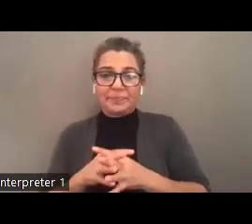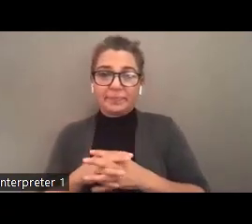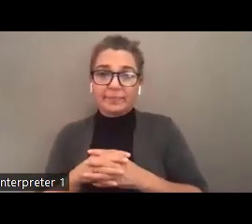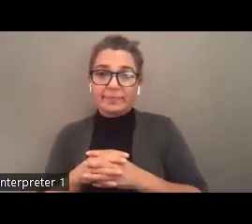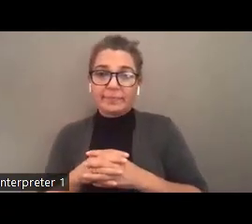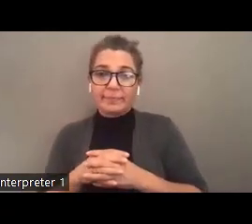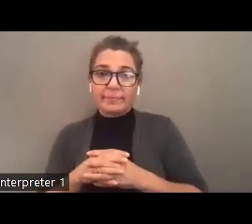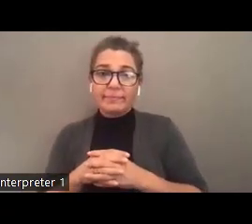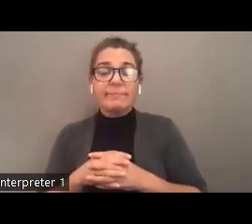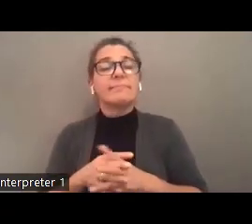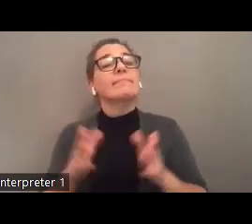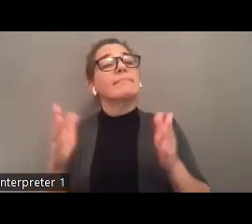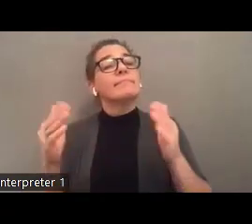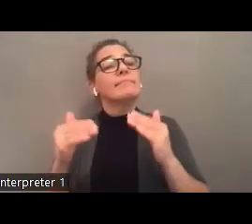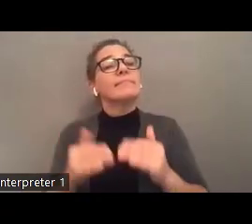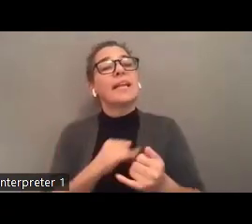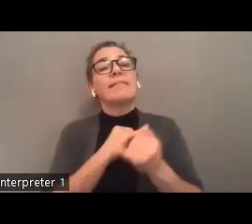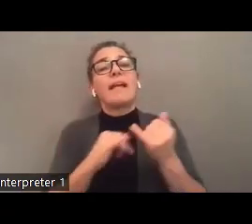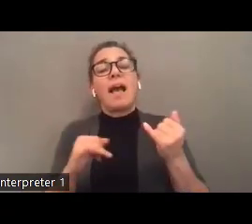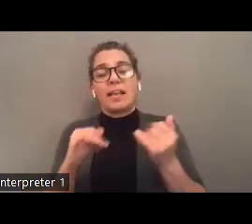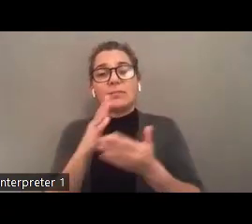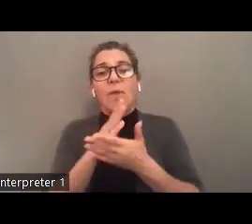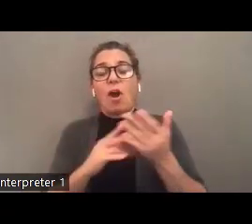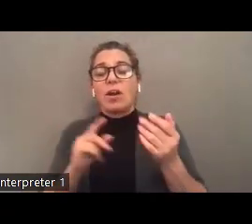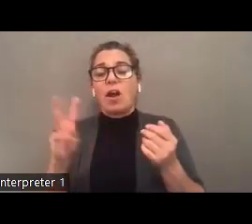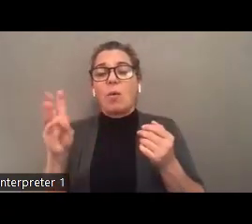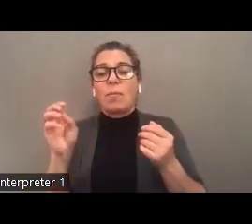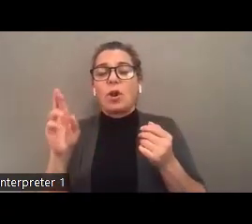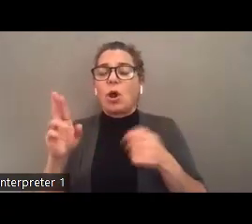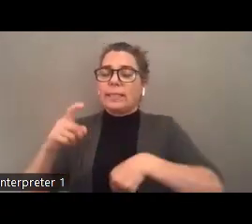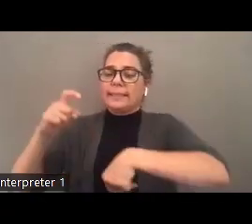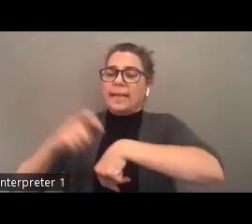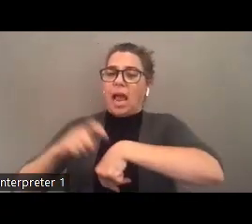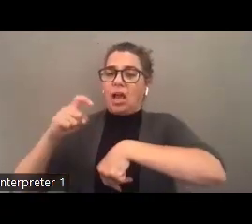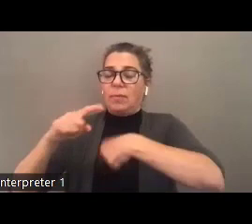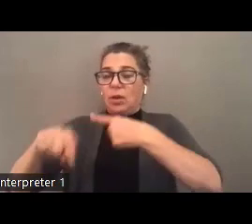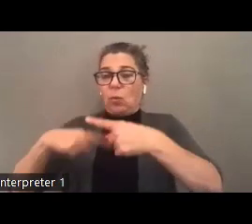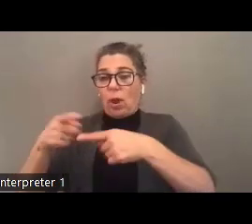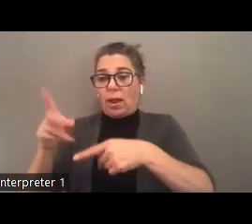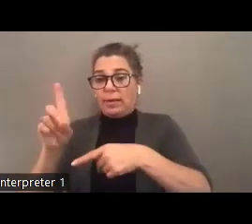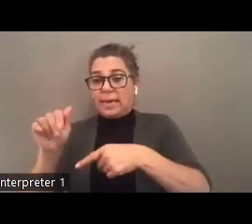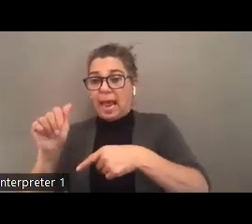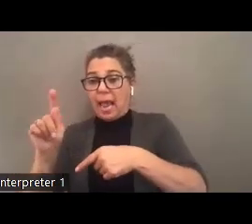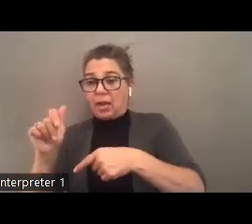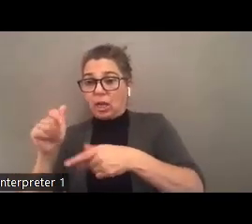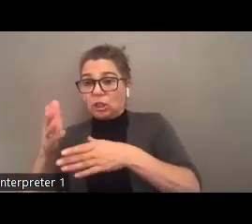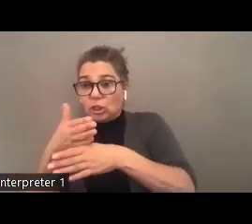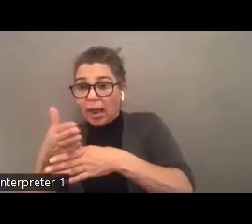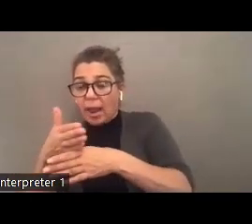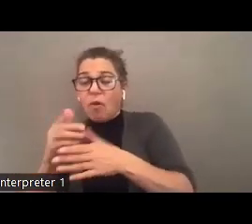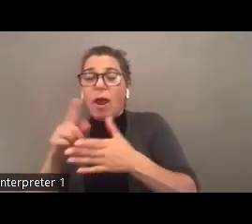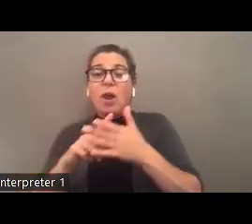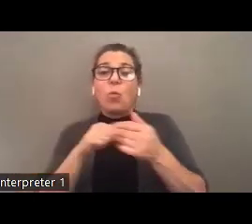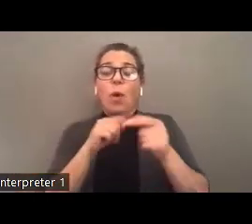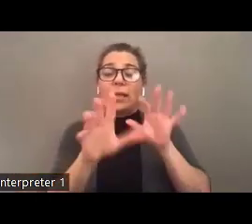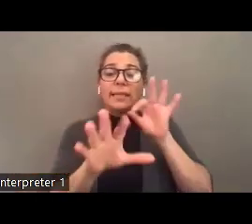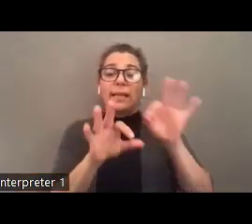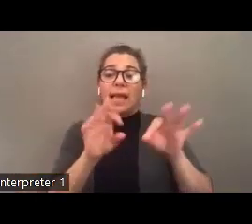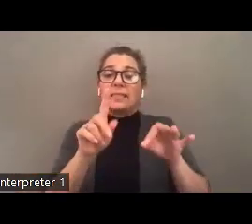Finally, we touched on the timing of when data should be shared and factors to consider when selecting a data repository.